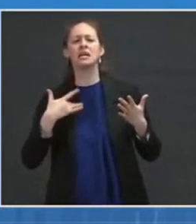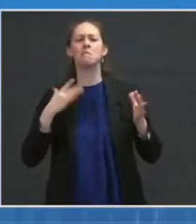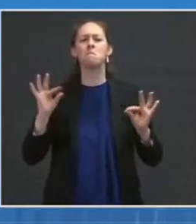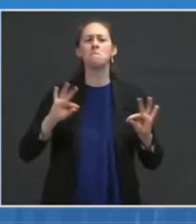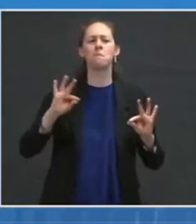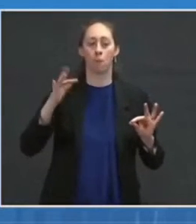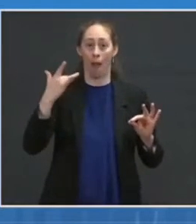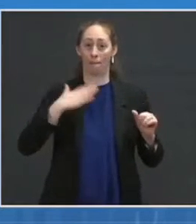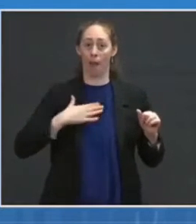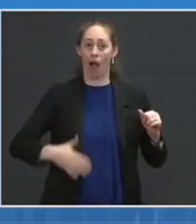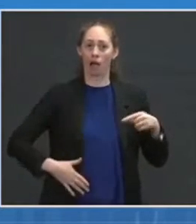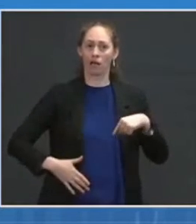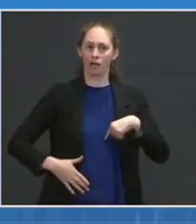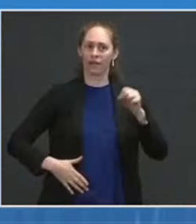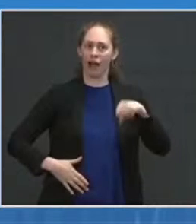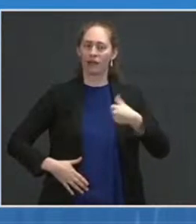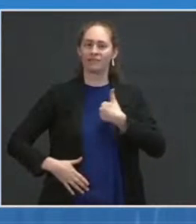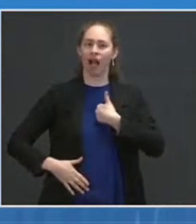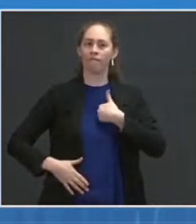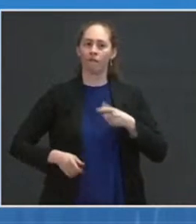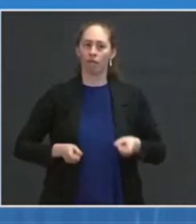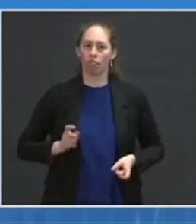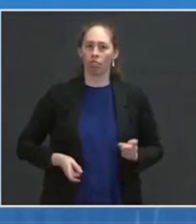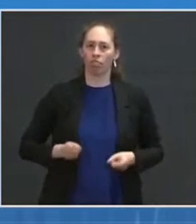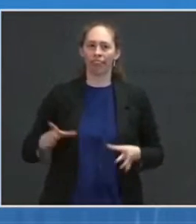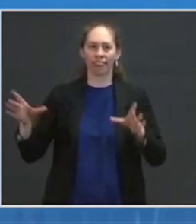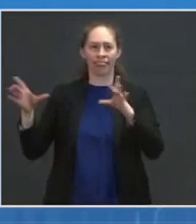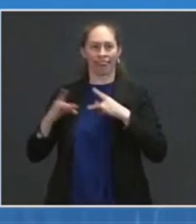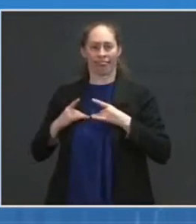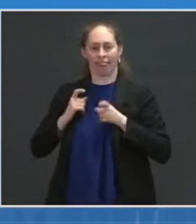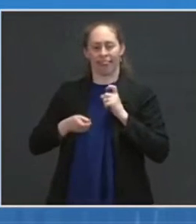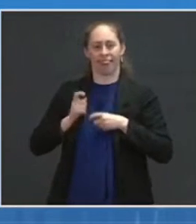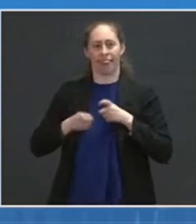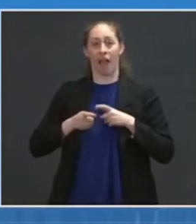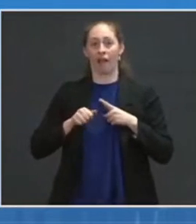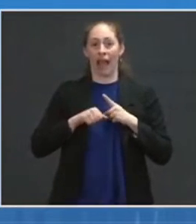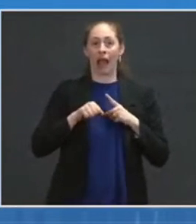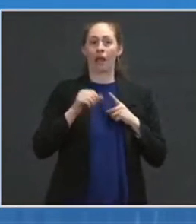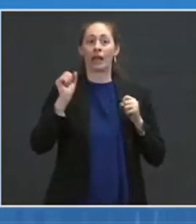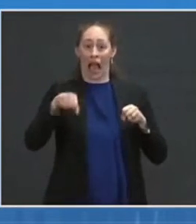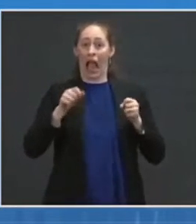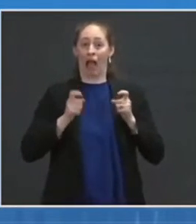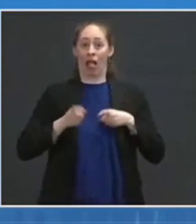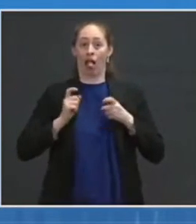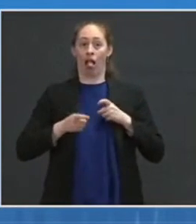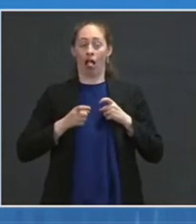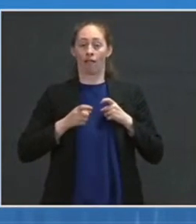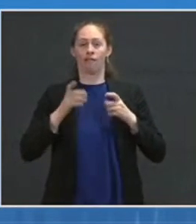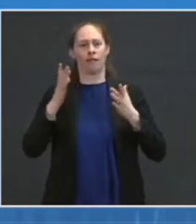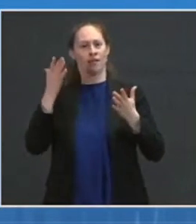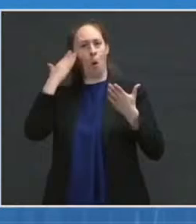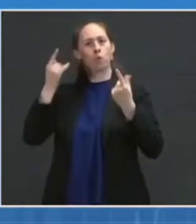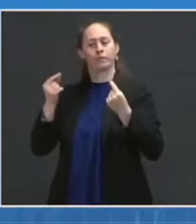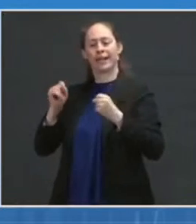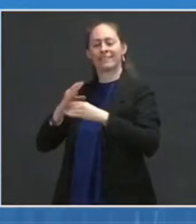INADVERTENTLY BE SELECTING